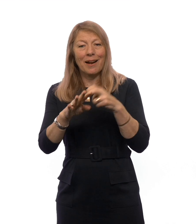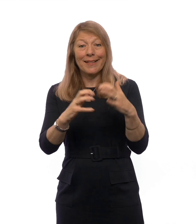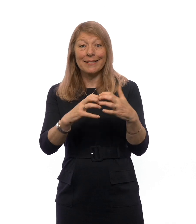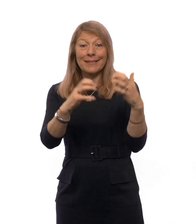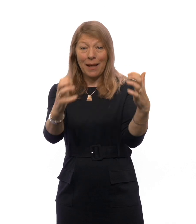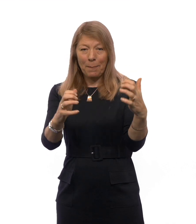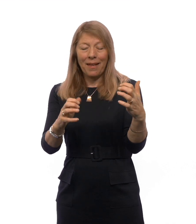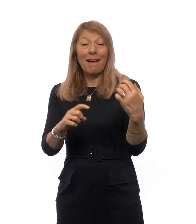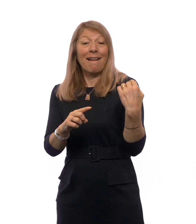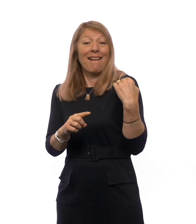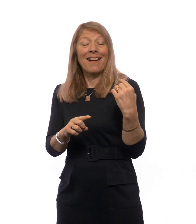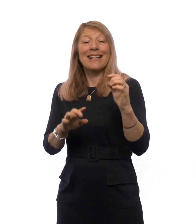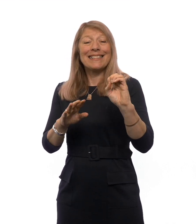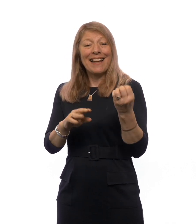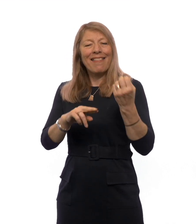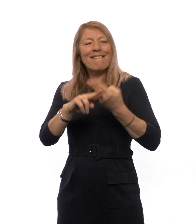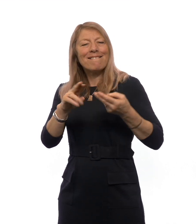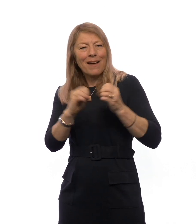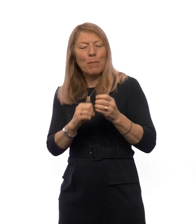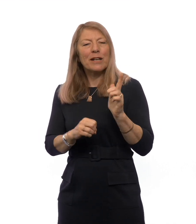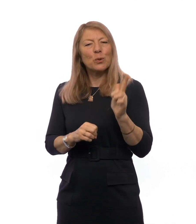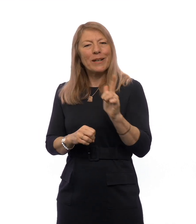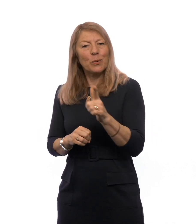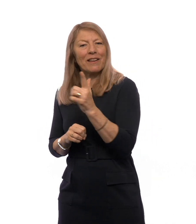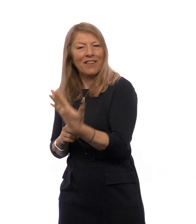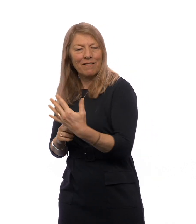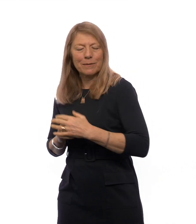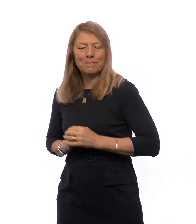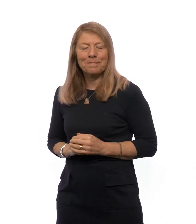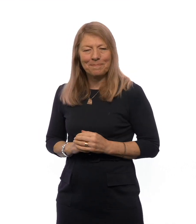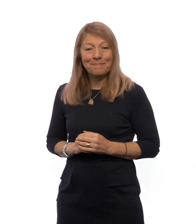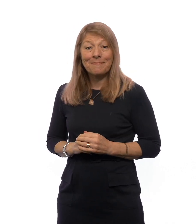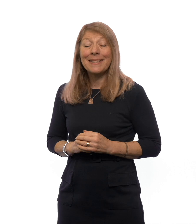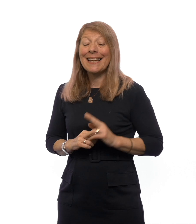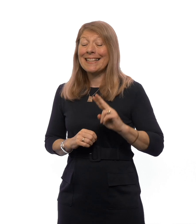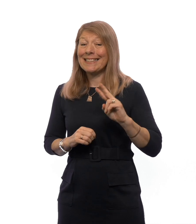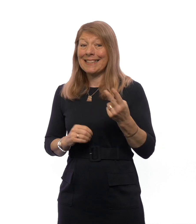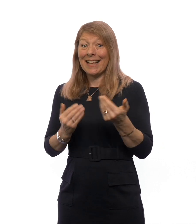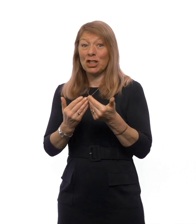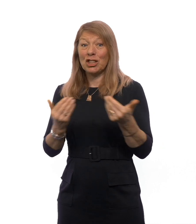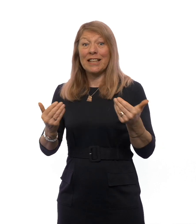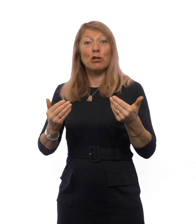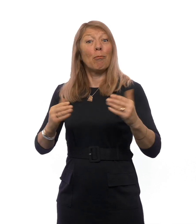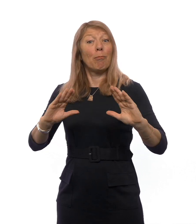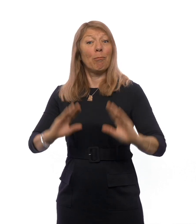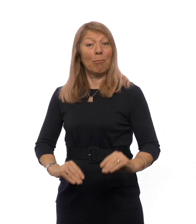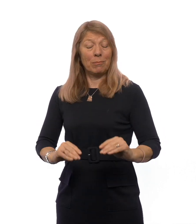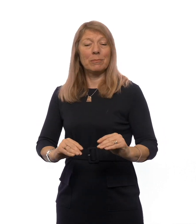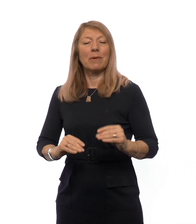The Second Stage was completed on the 18th of February 2025.